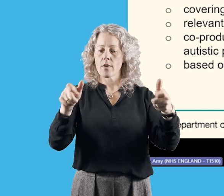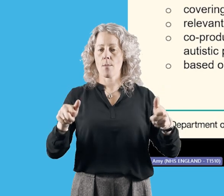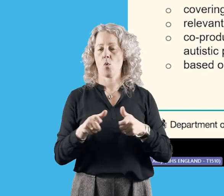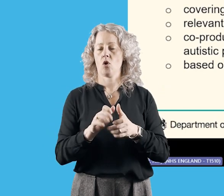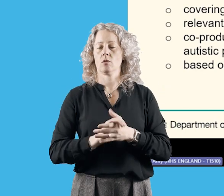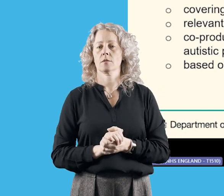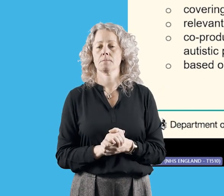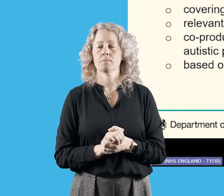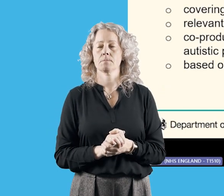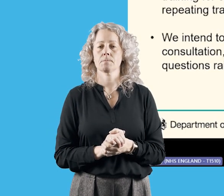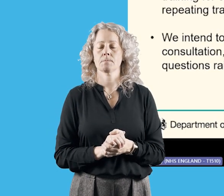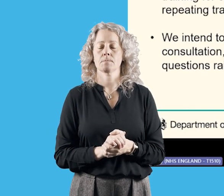Next slide please.